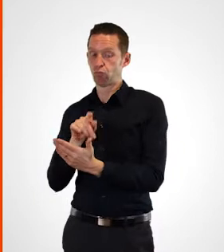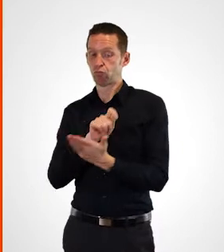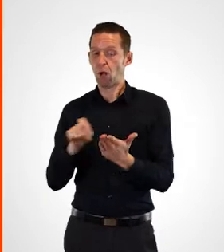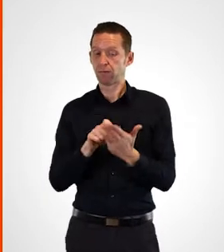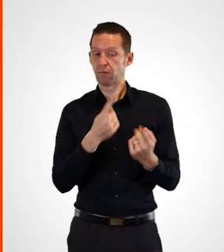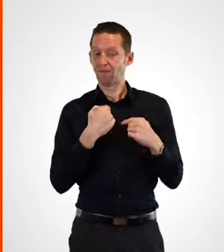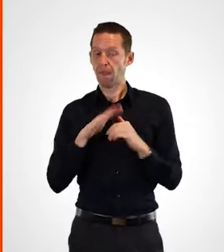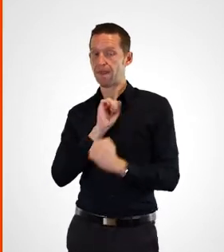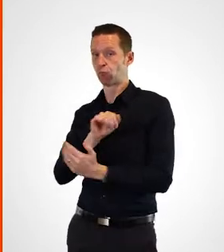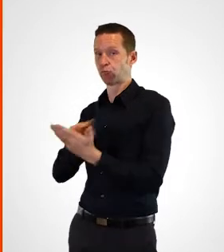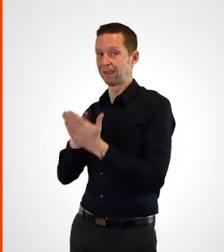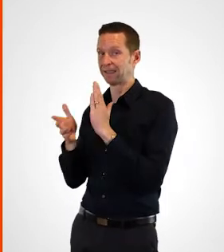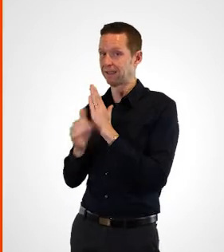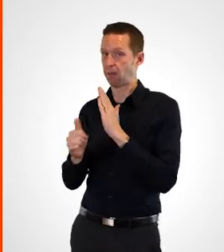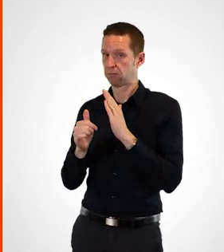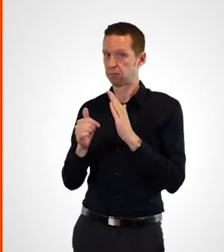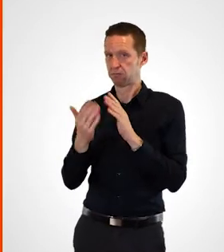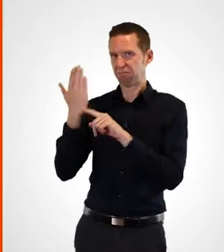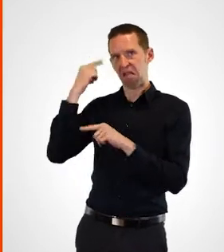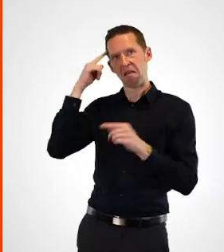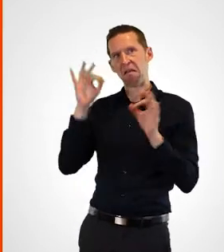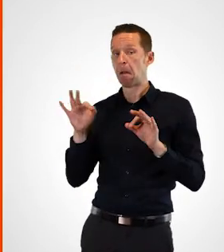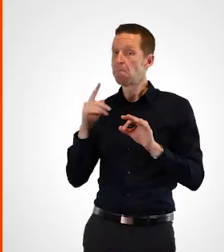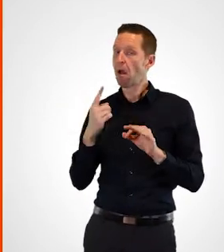You'll see us use quite a number of writing samples and you get